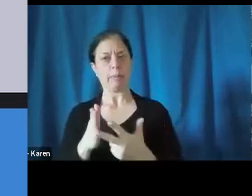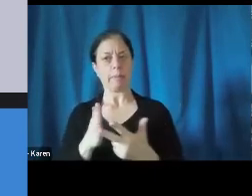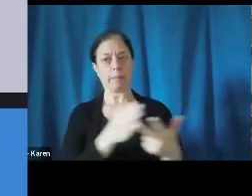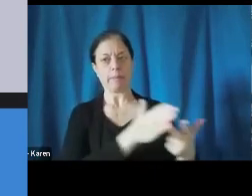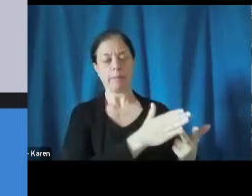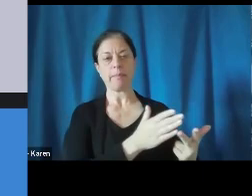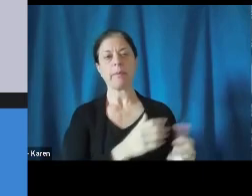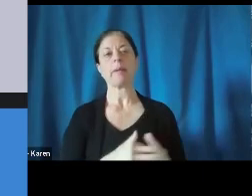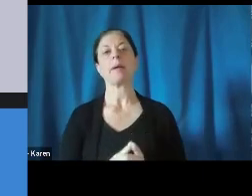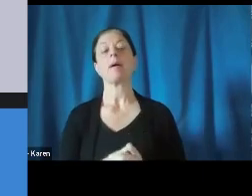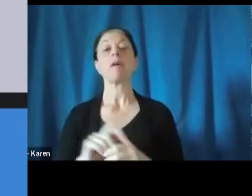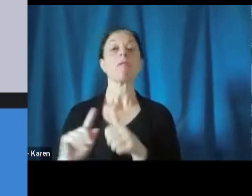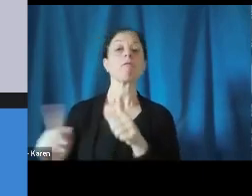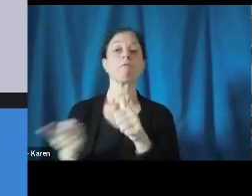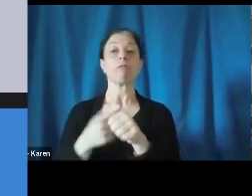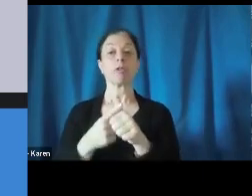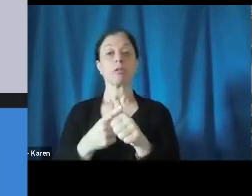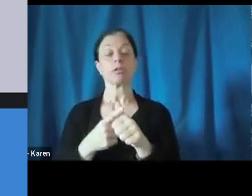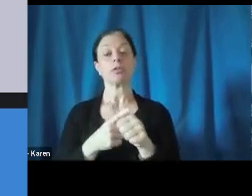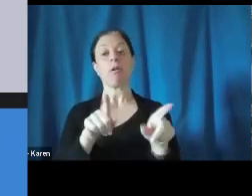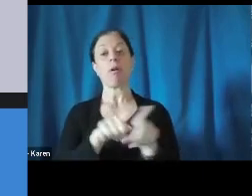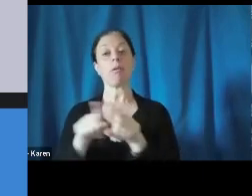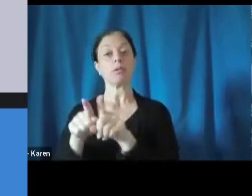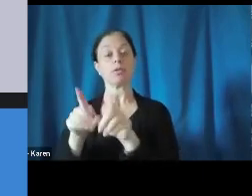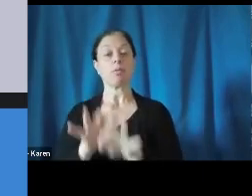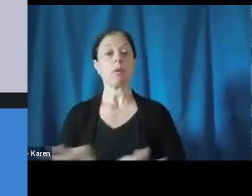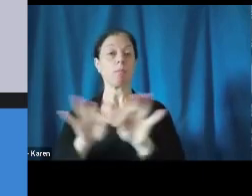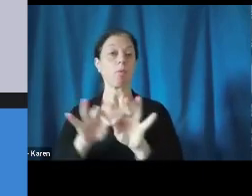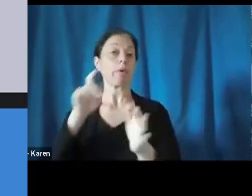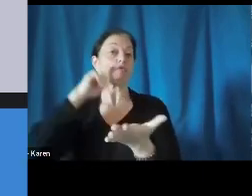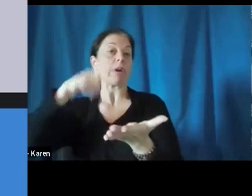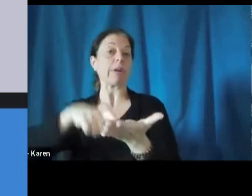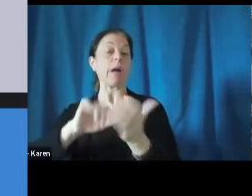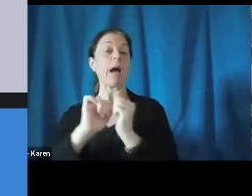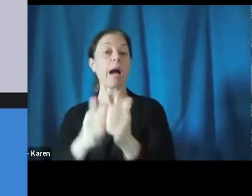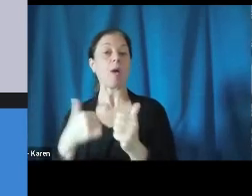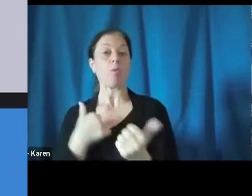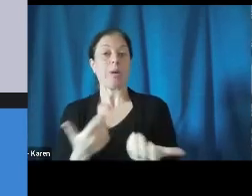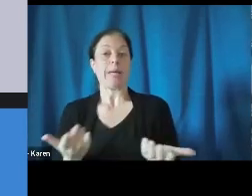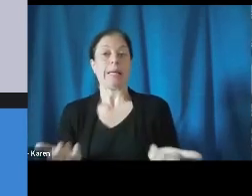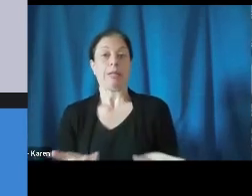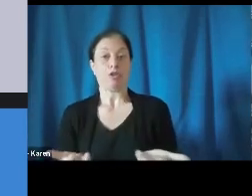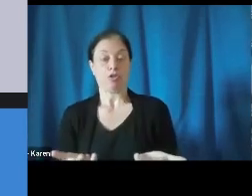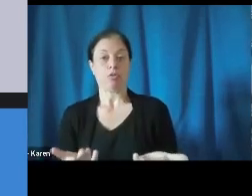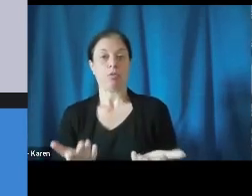So I will get into each of those layers just a bit here. But first, it's also important to note,